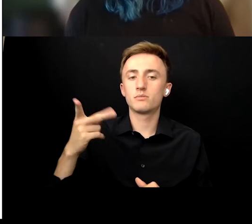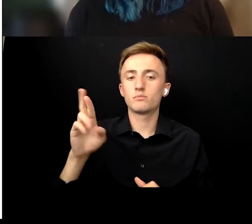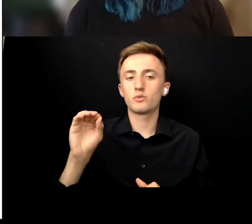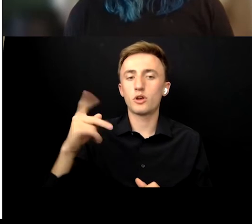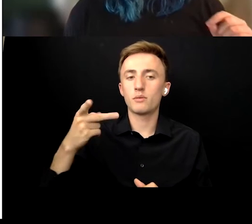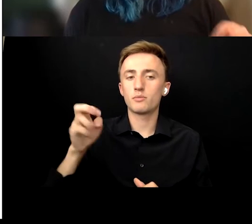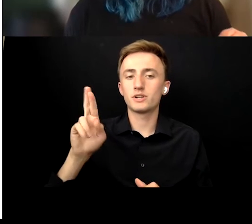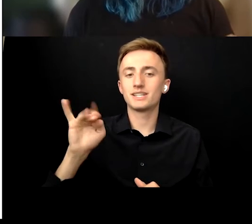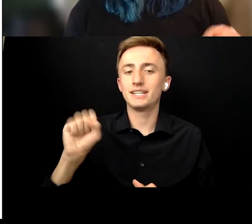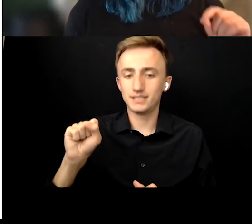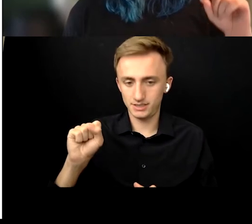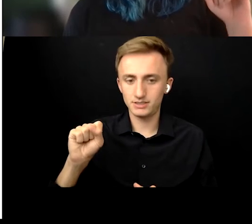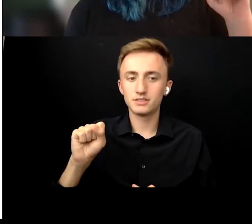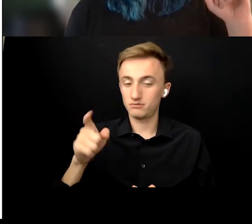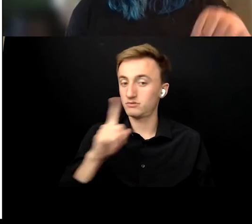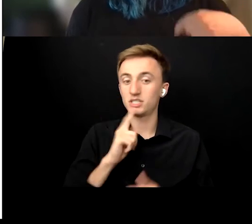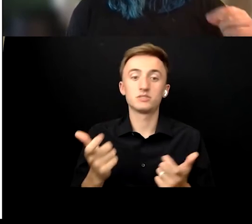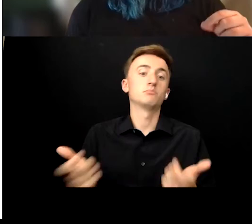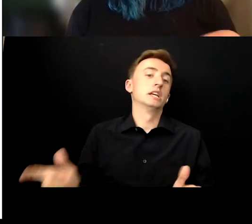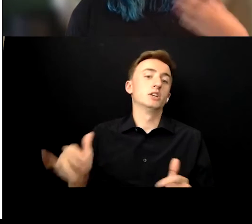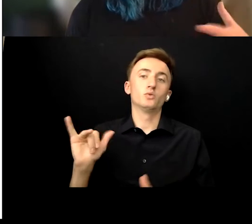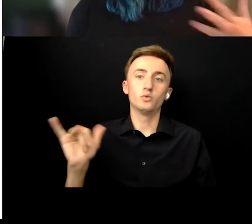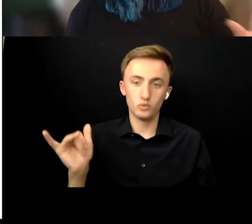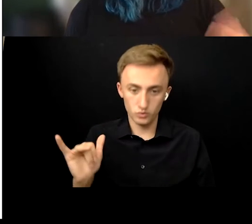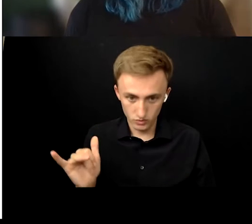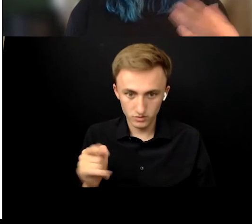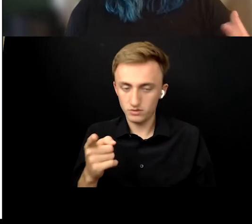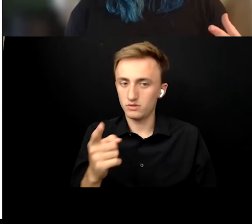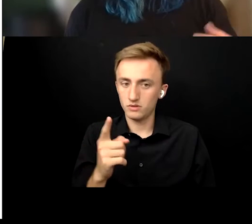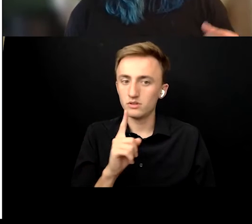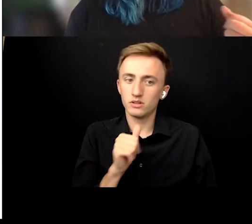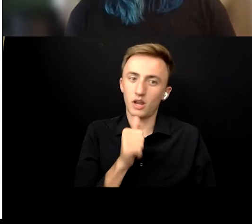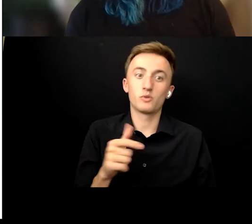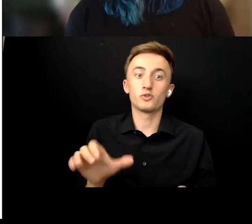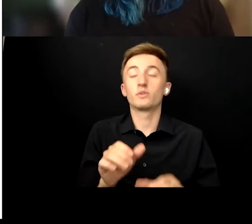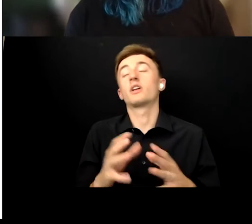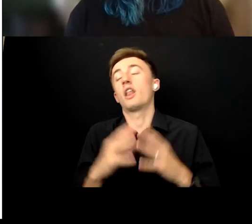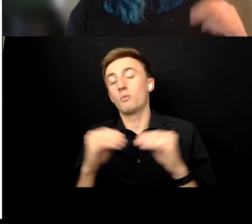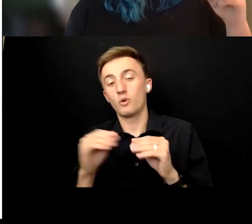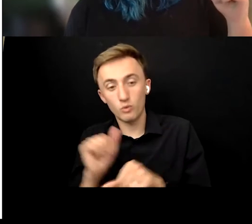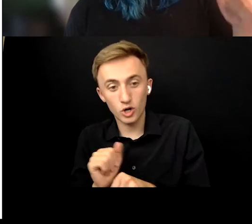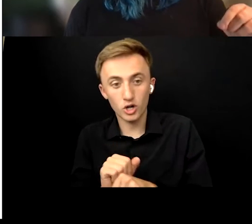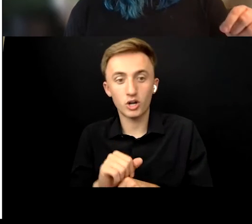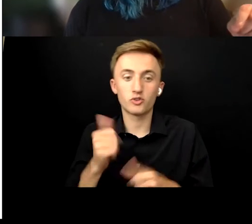coming from. To make sure we are not doing extra work overriding a bunch of stuff. In this case